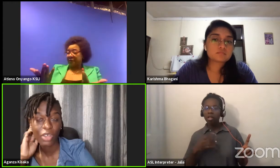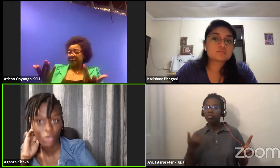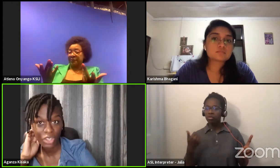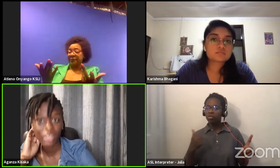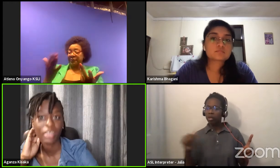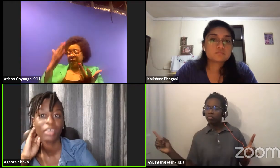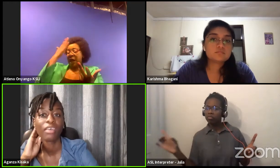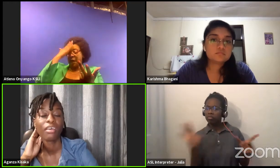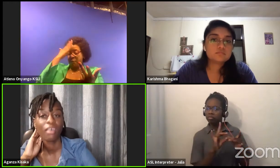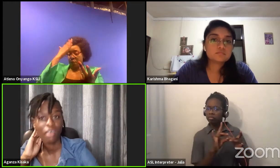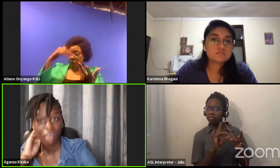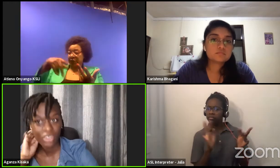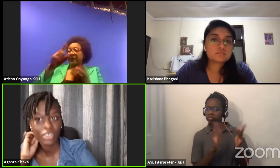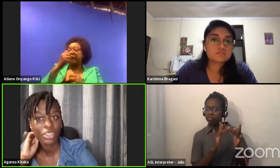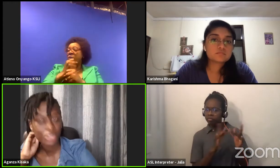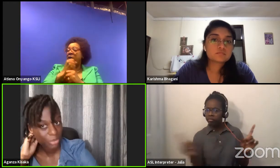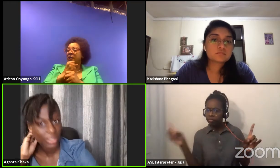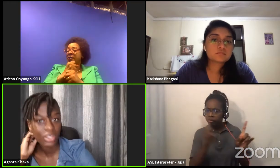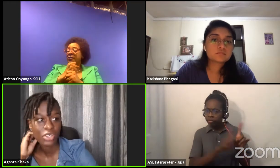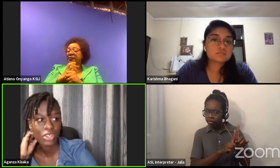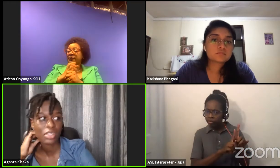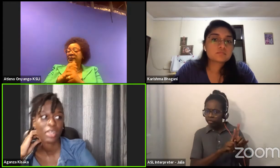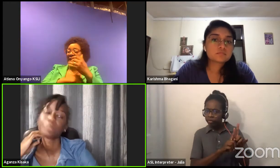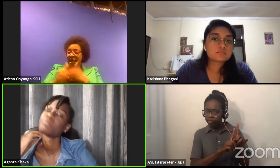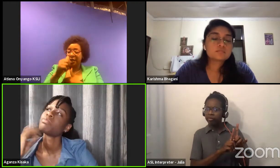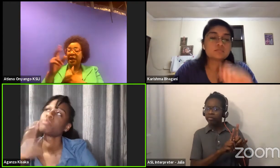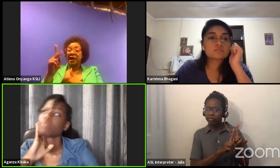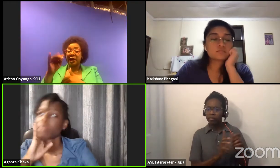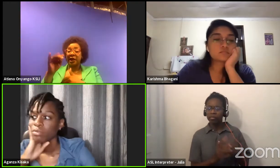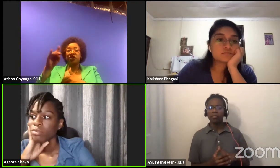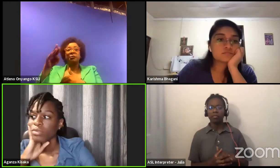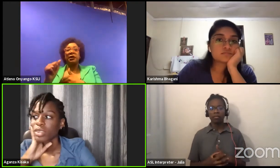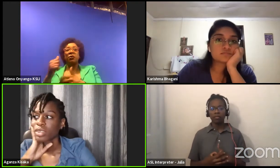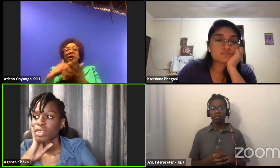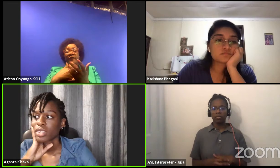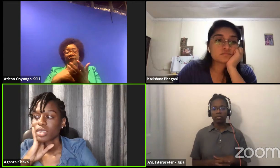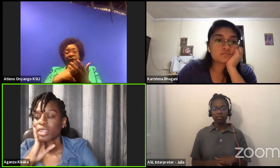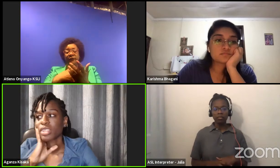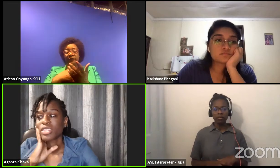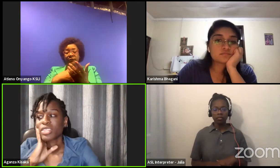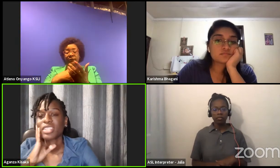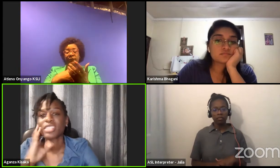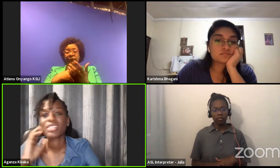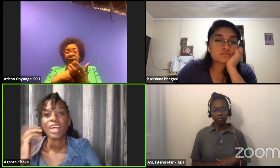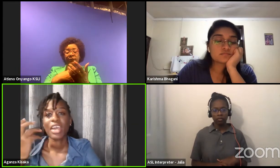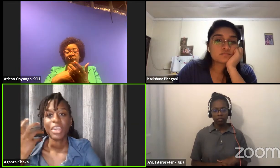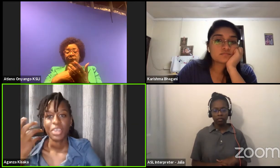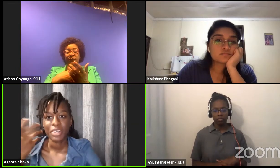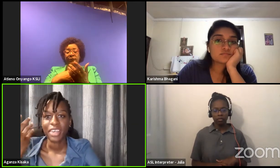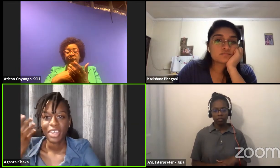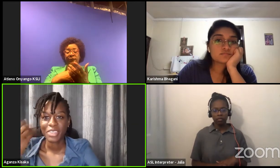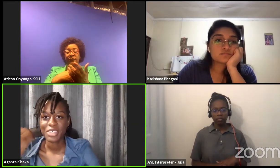and working under Karishma. There's a desire I understand in young people